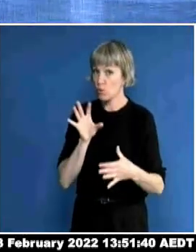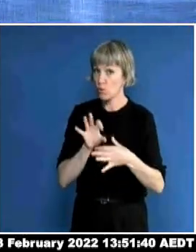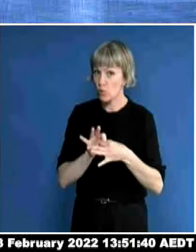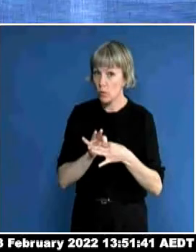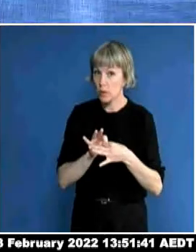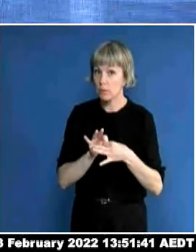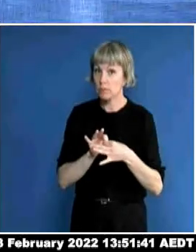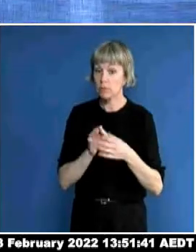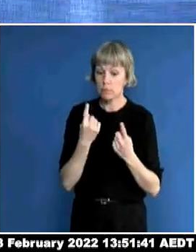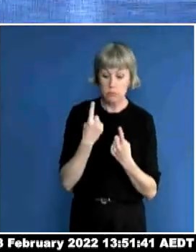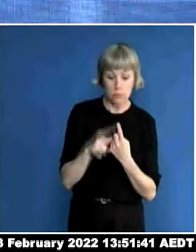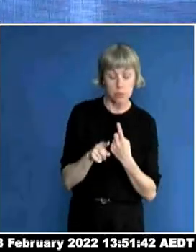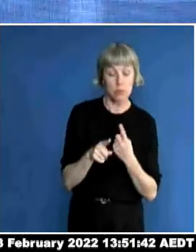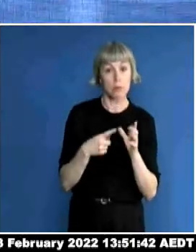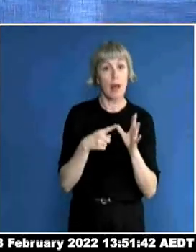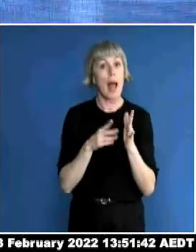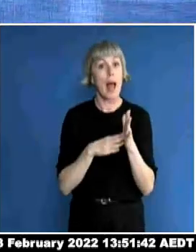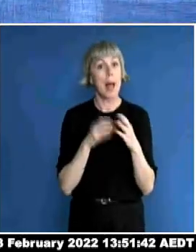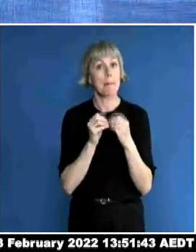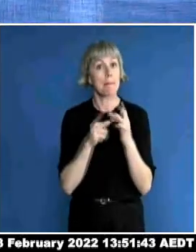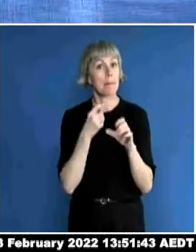The next step is finding a job.